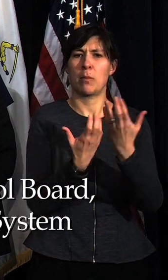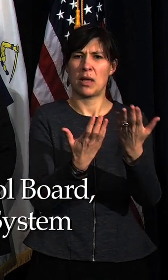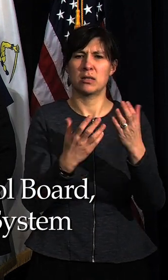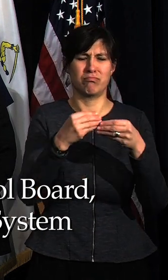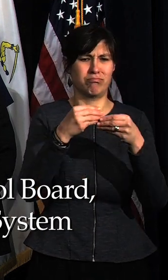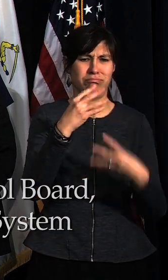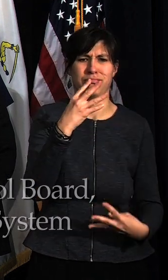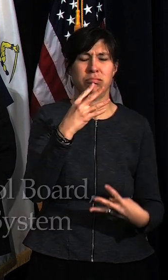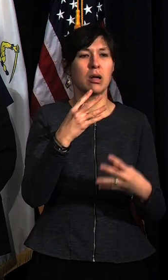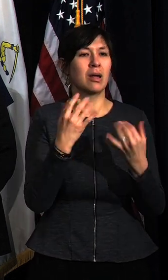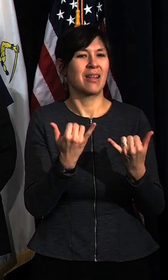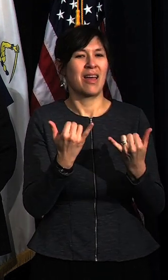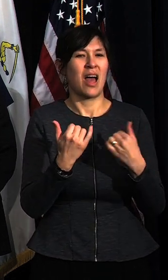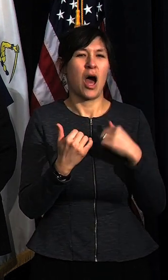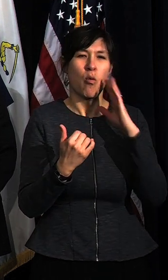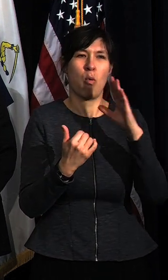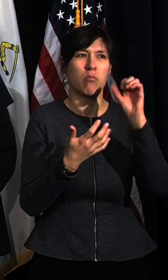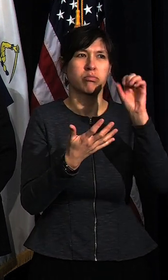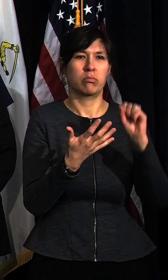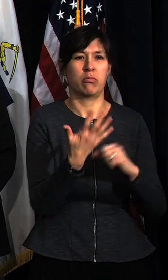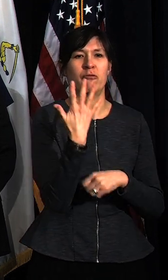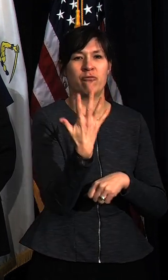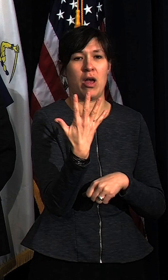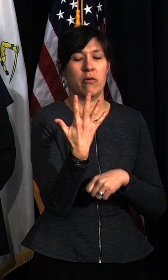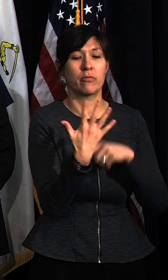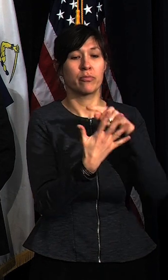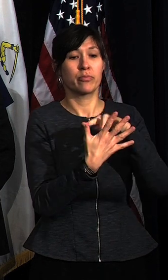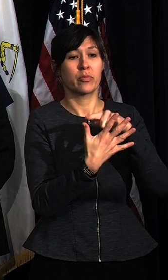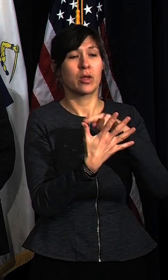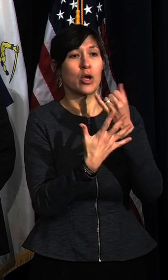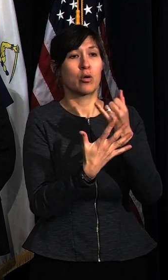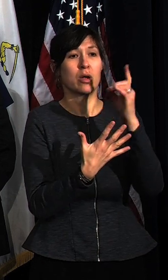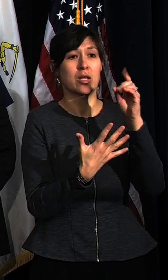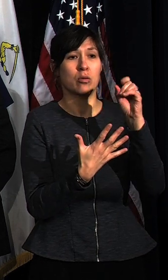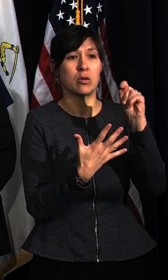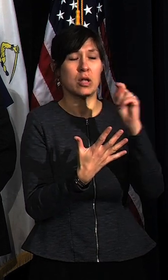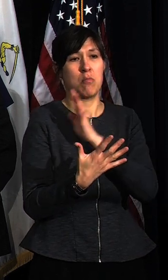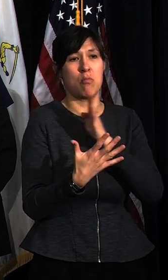First, replace the current DOT board with a fiscal control and management board made